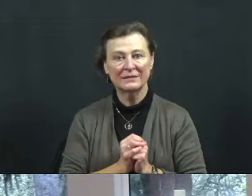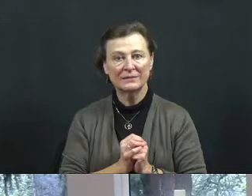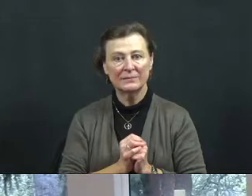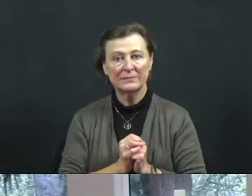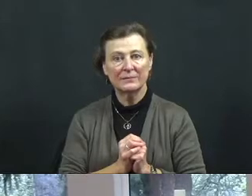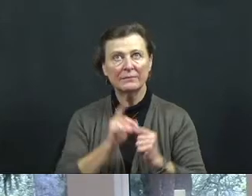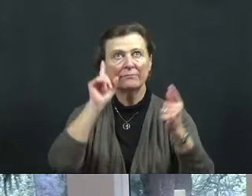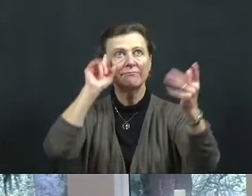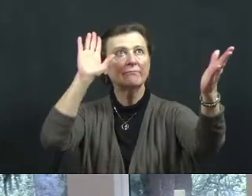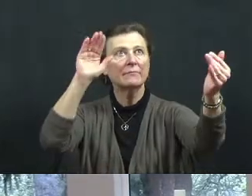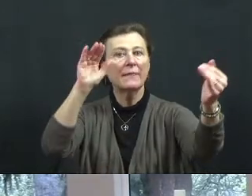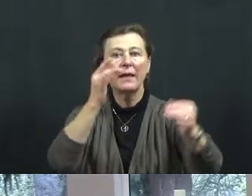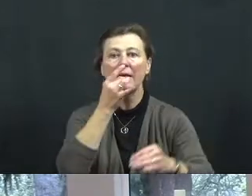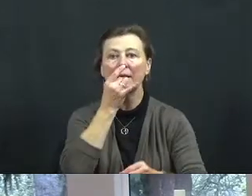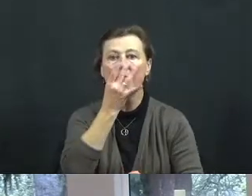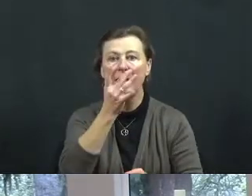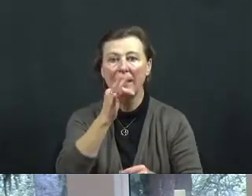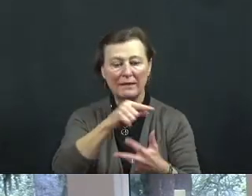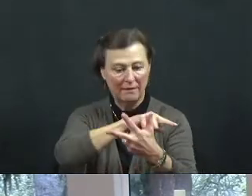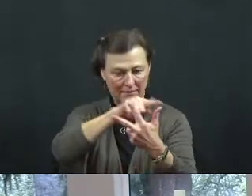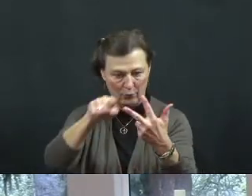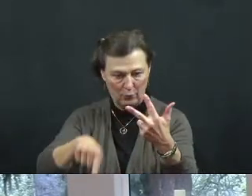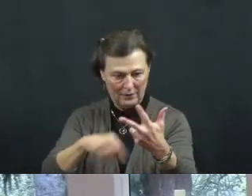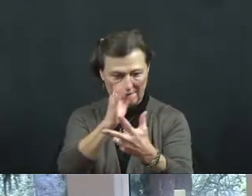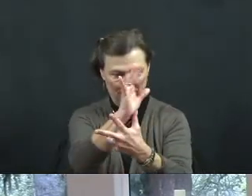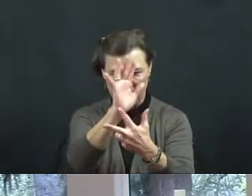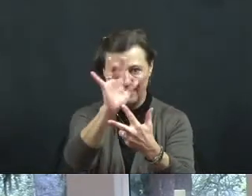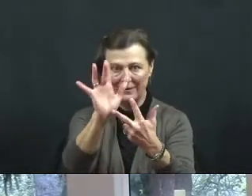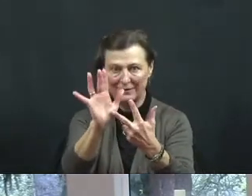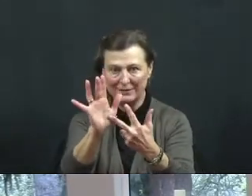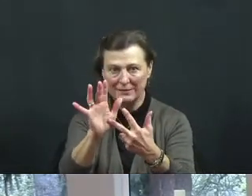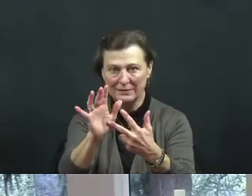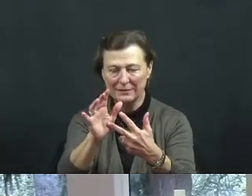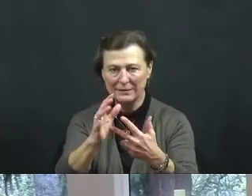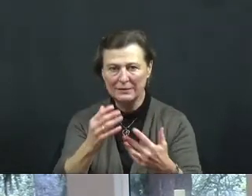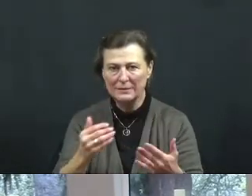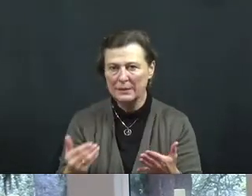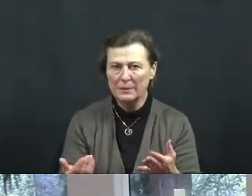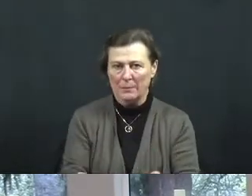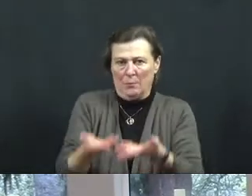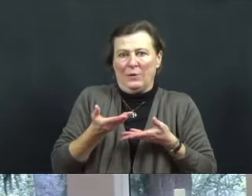May the light of these chalices restore the light within us.